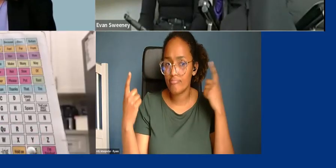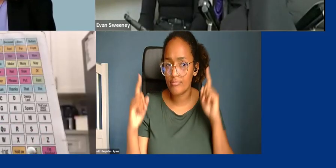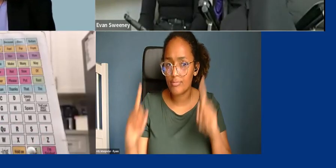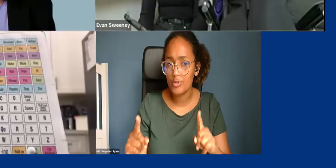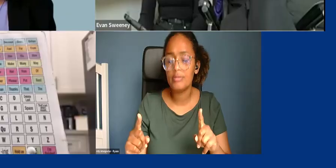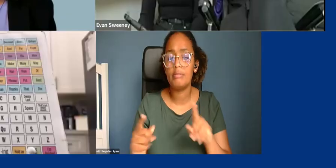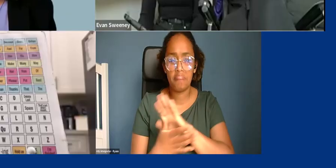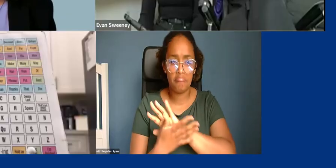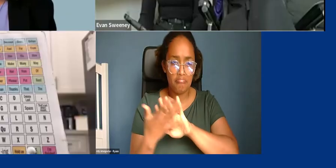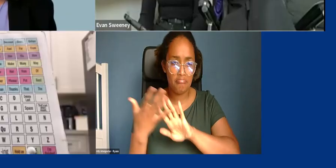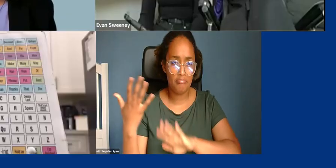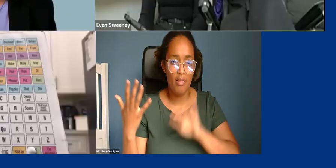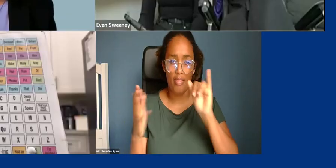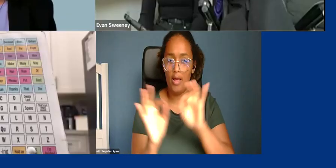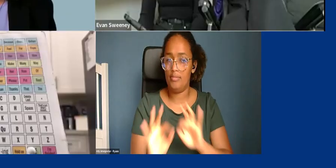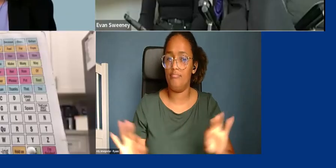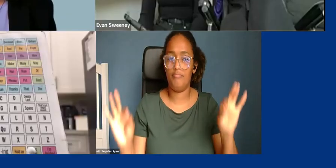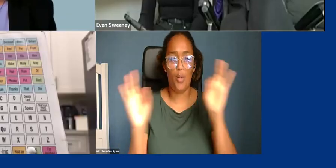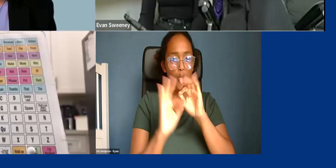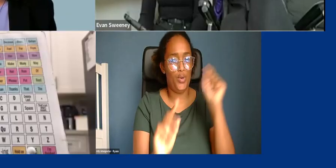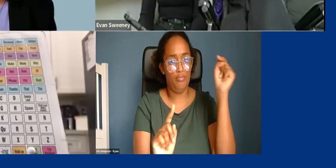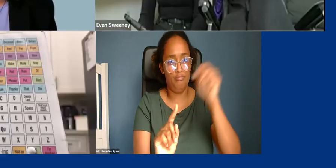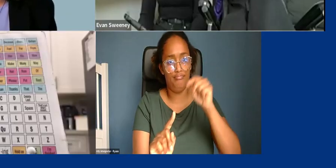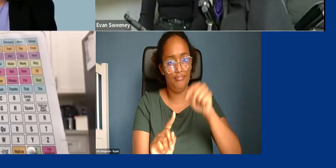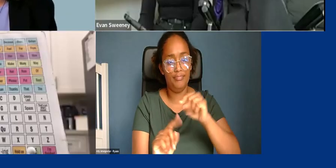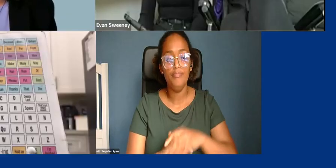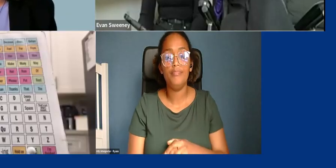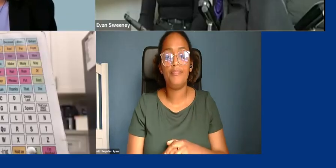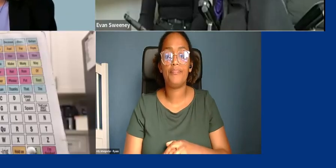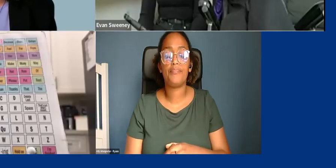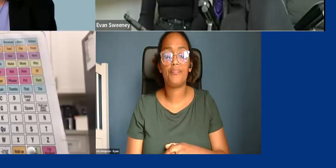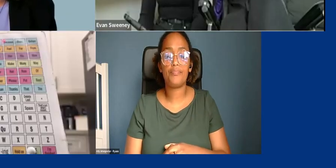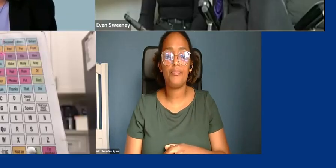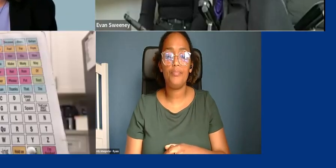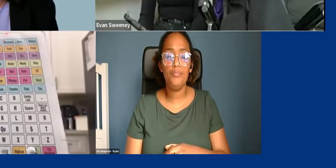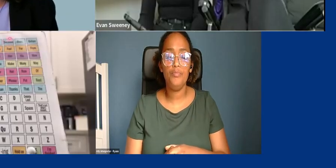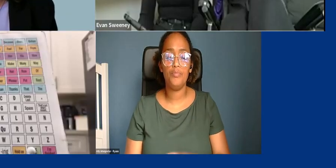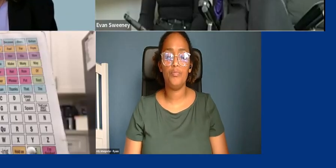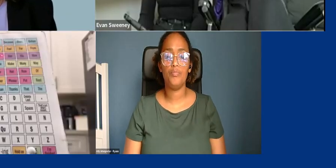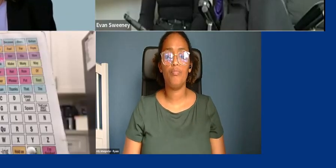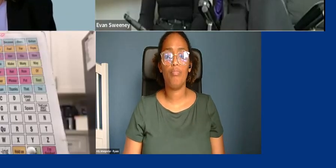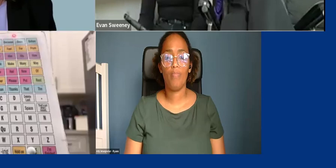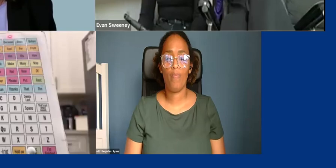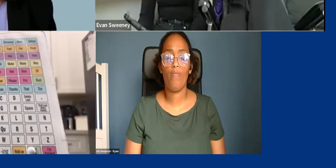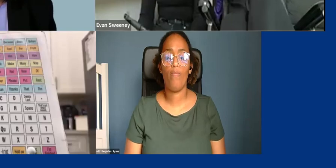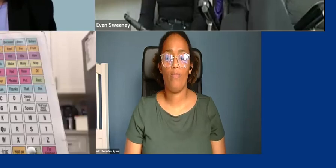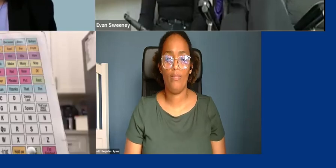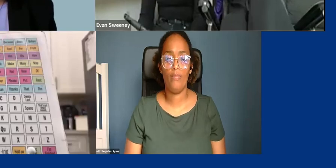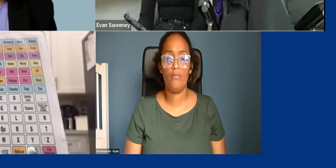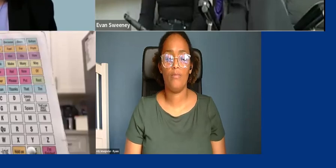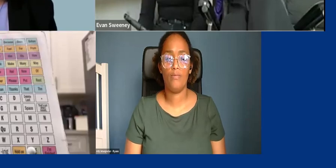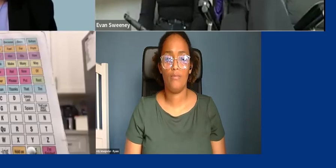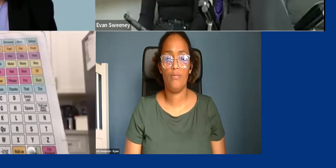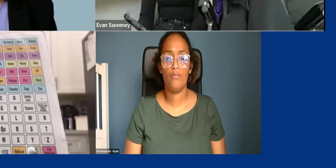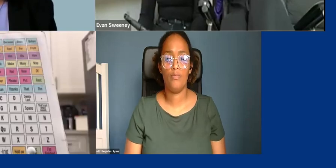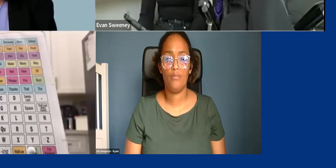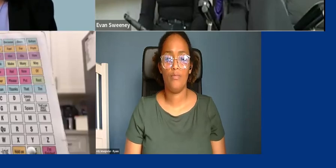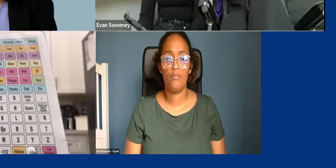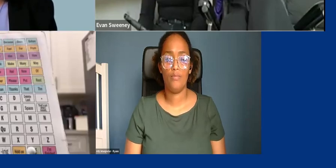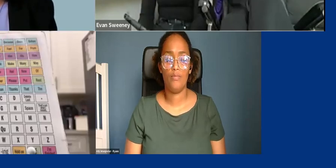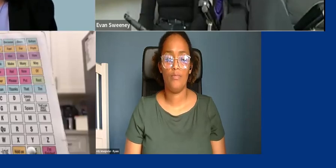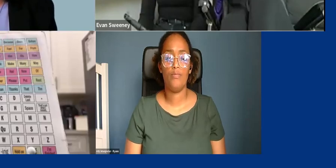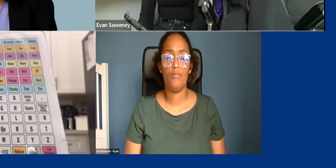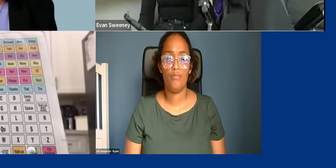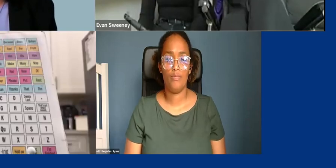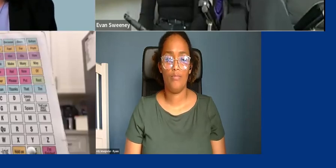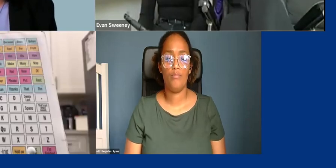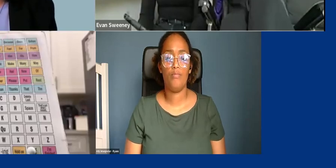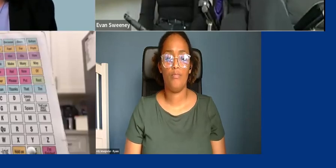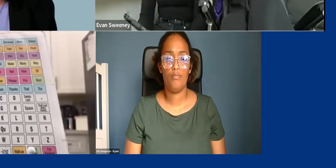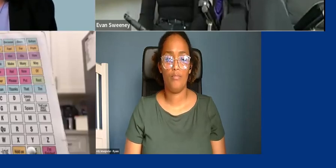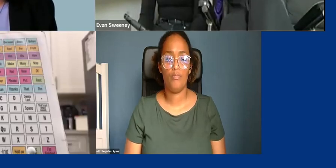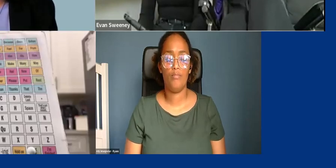But it can be so helpful.